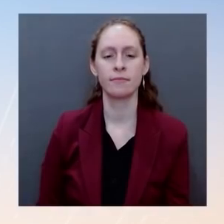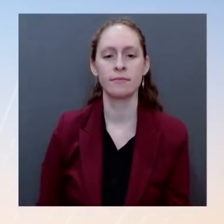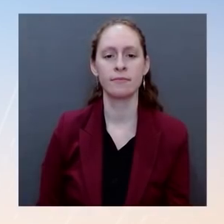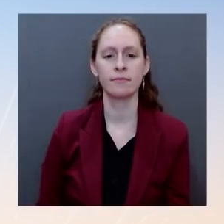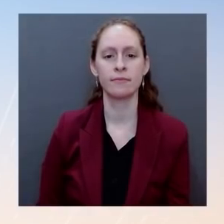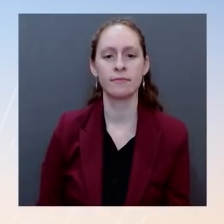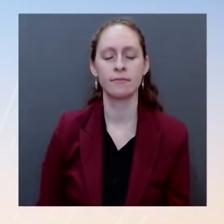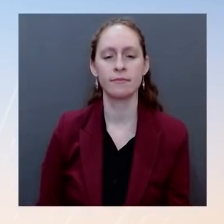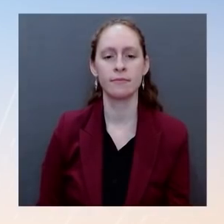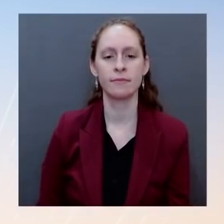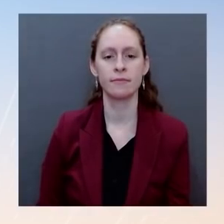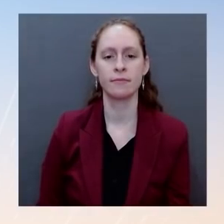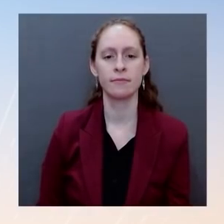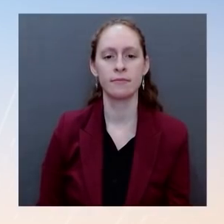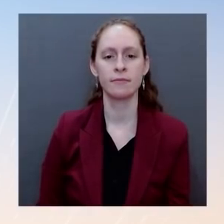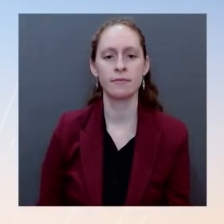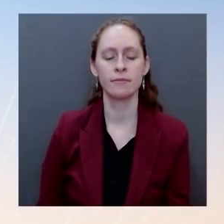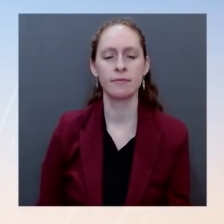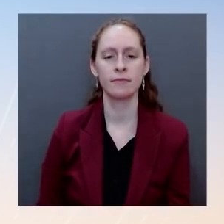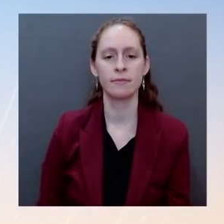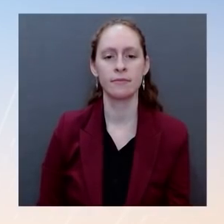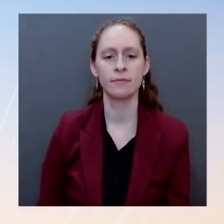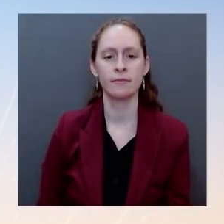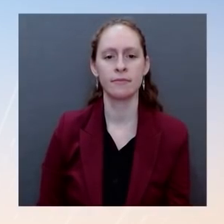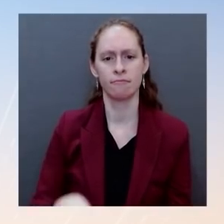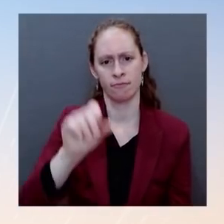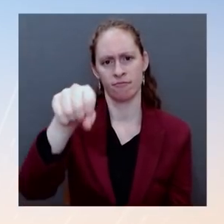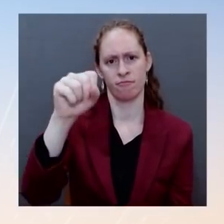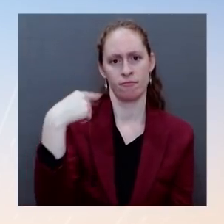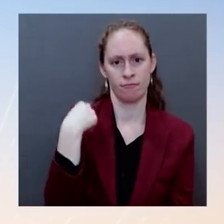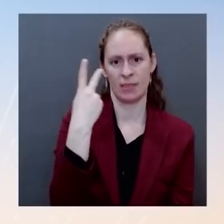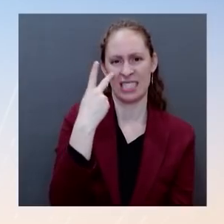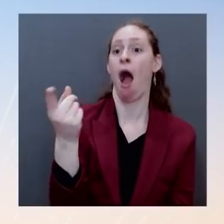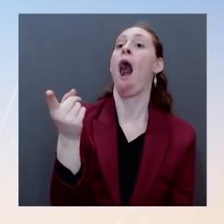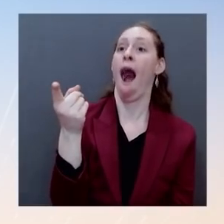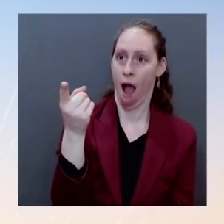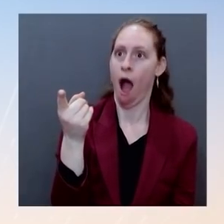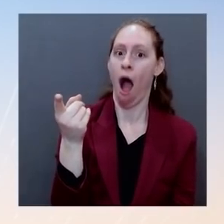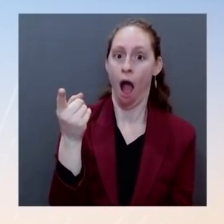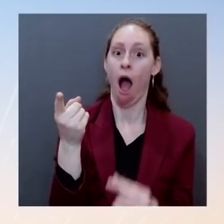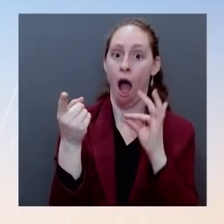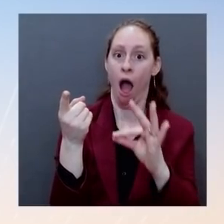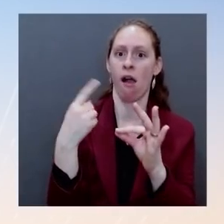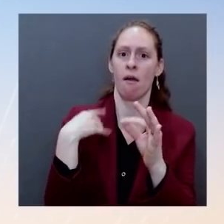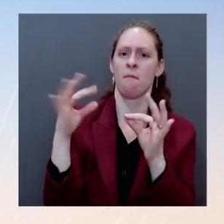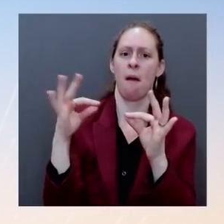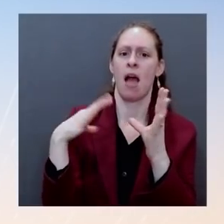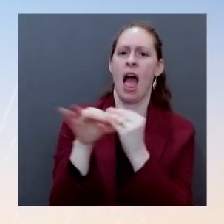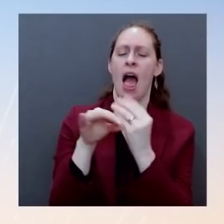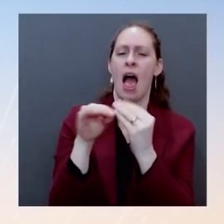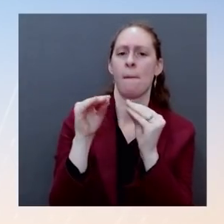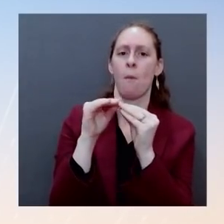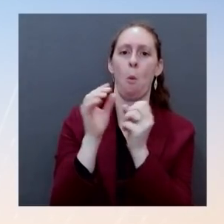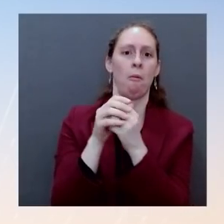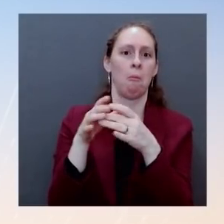to help school districts stay open. Go ahead, in the back. The Press: Hi, Jen. Two questions for you. Ms. Psaki: Sure. The Press: First of all, I wanted to follow up